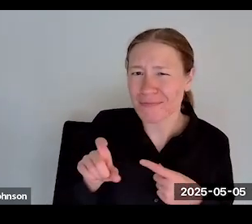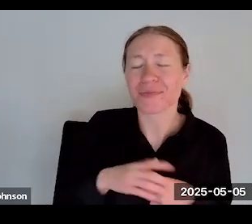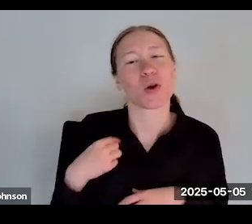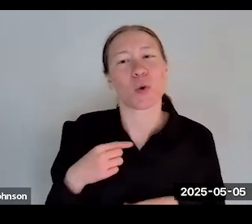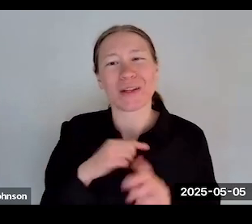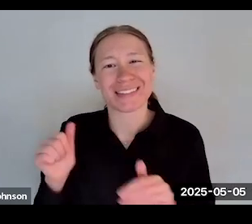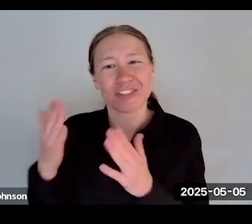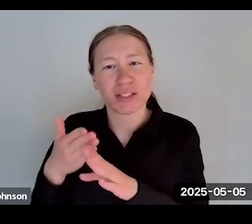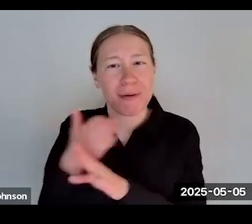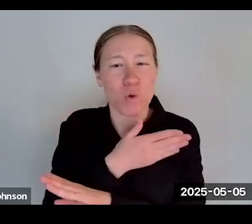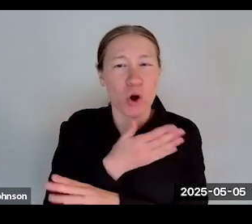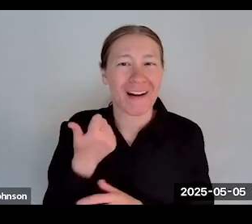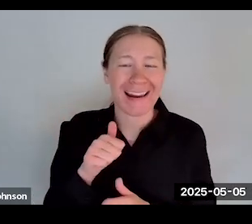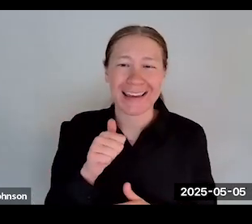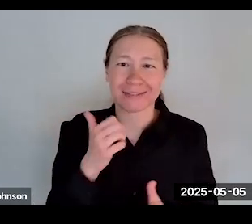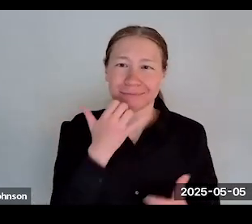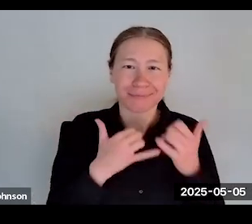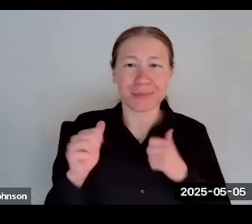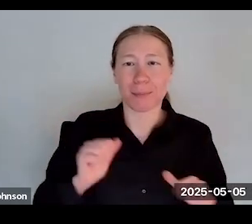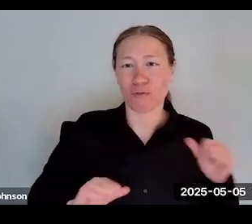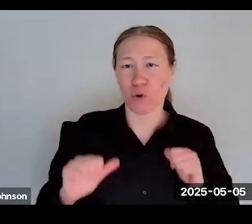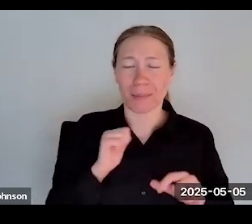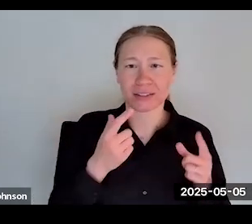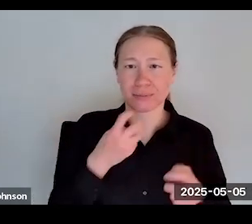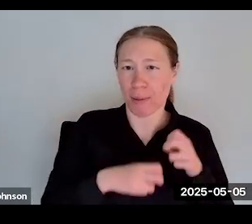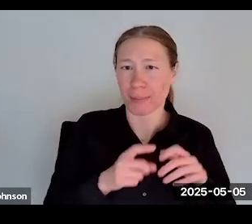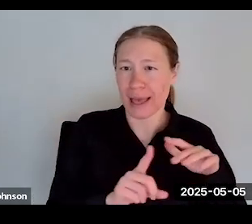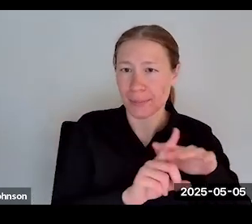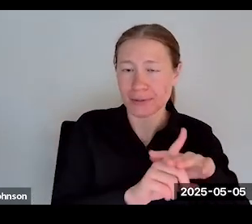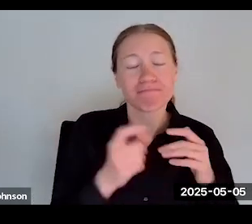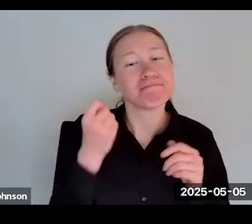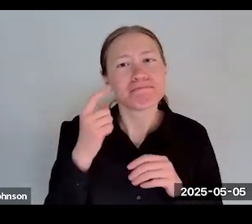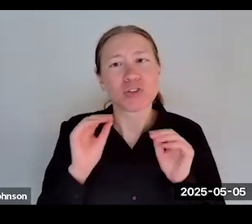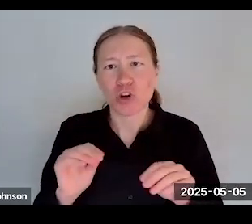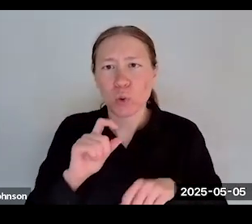though there is no specific timeframe where an employee must request an accommodation.